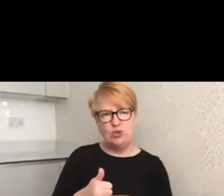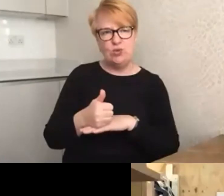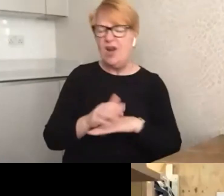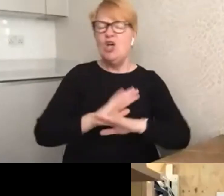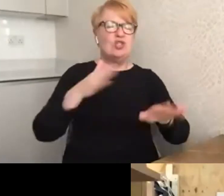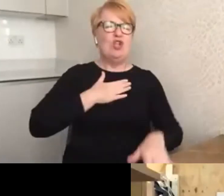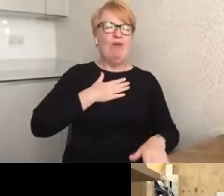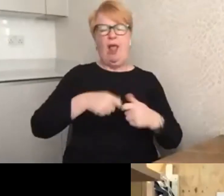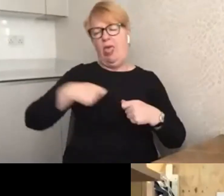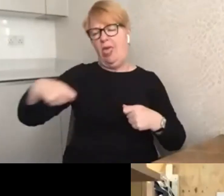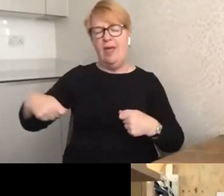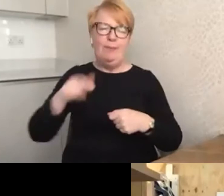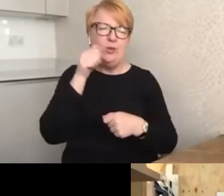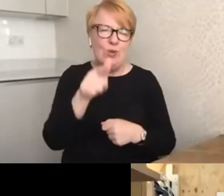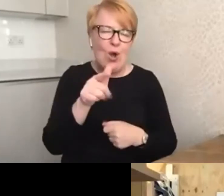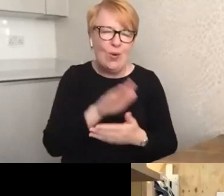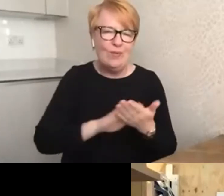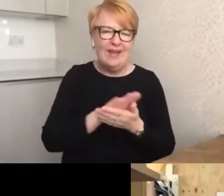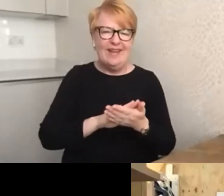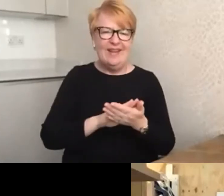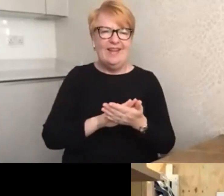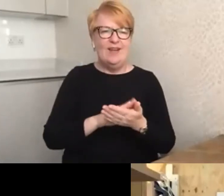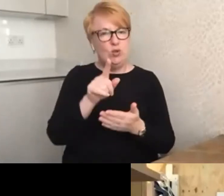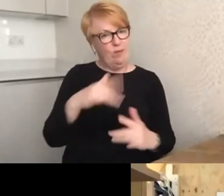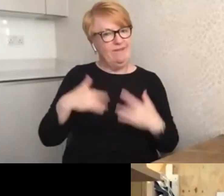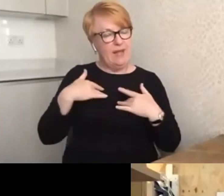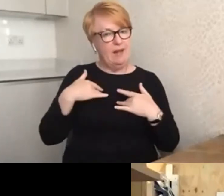But basically, is there a barrier between community,